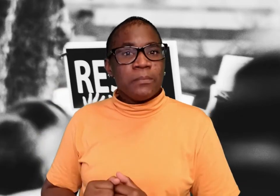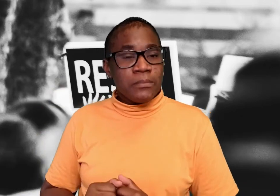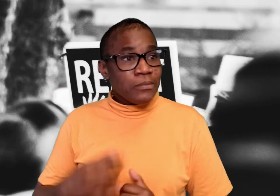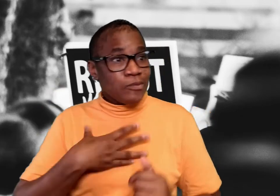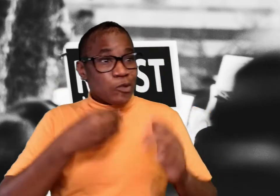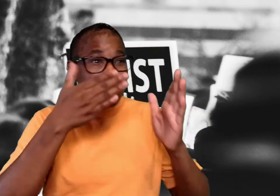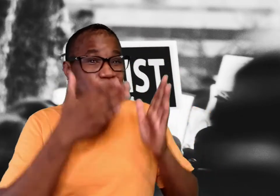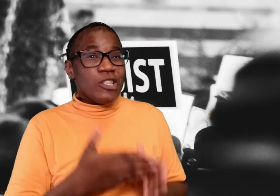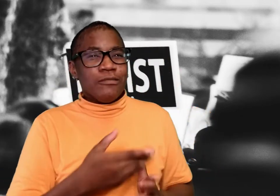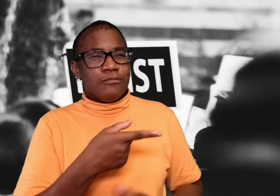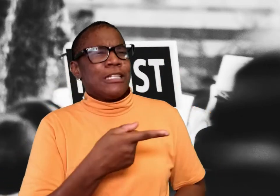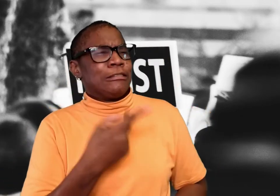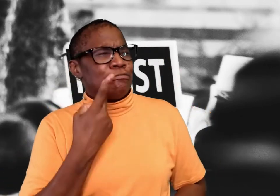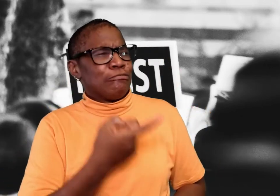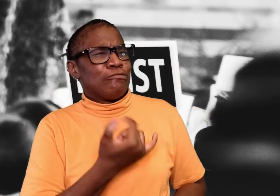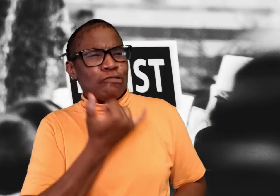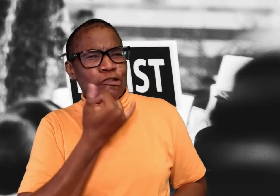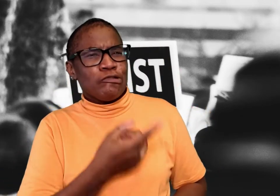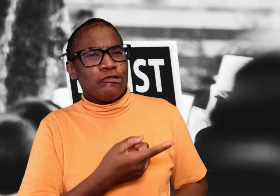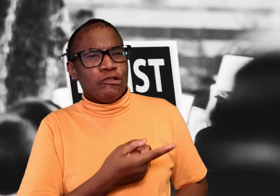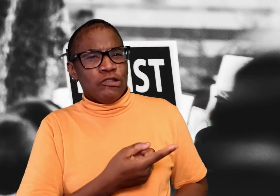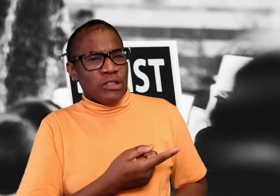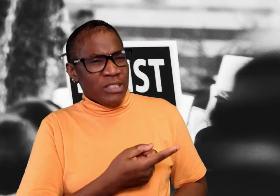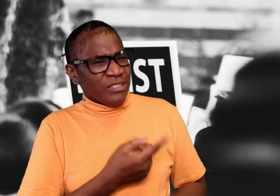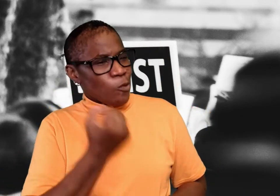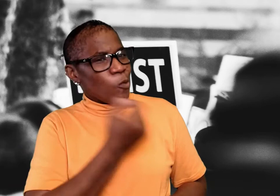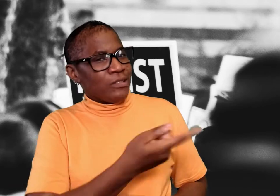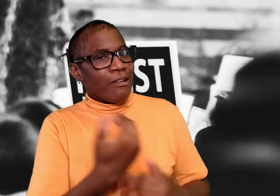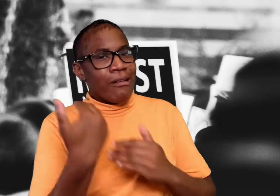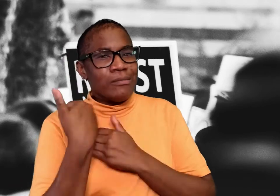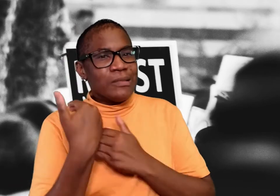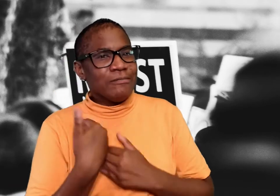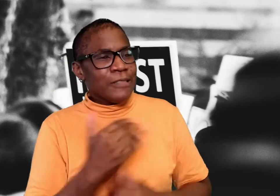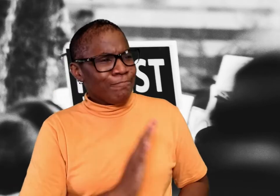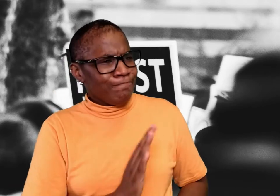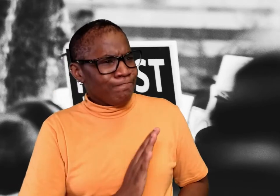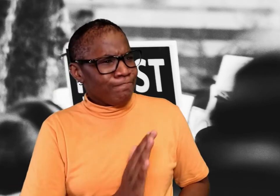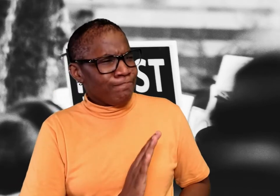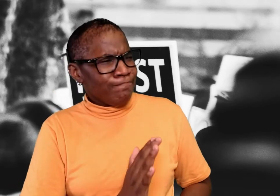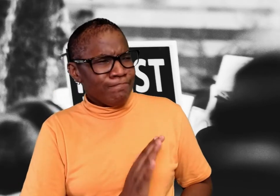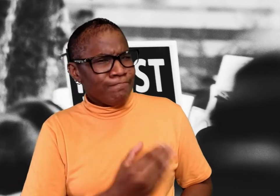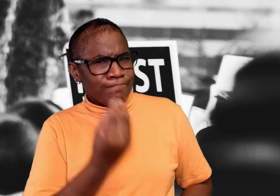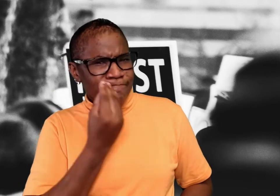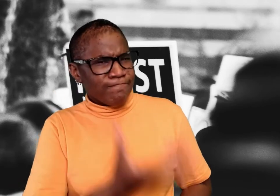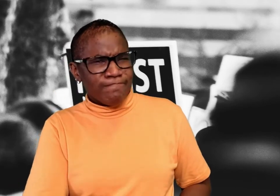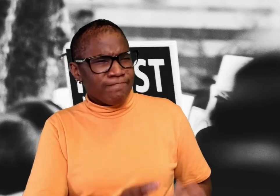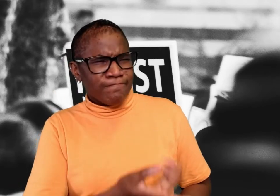If you notice another white person being racist, you have an obligation to address the unacceptable